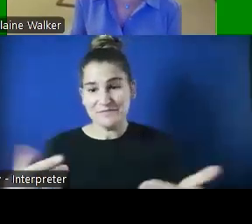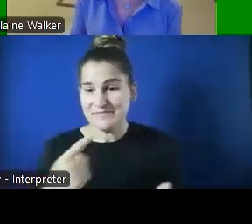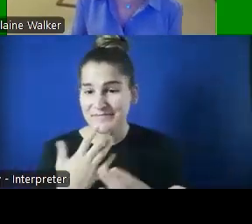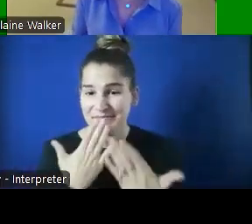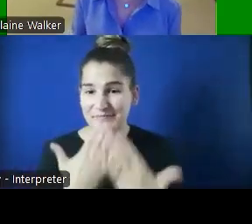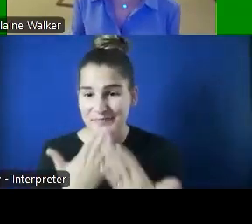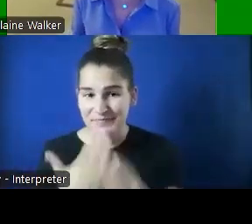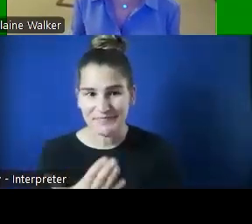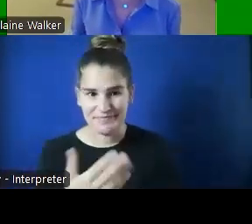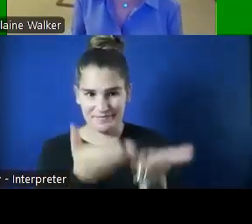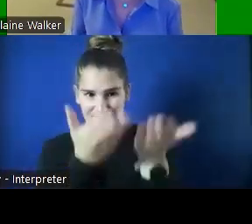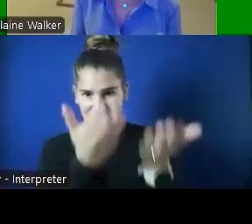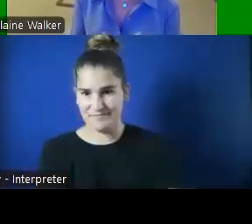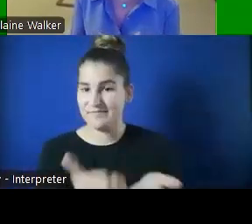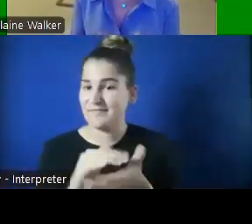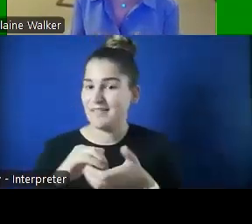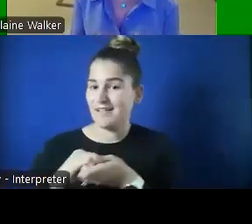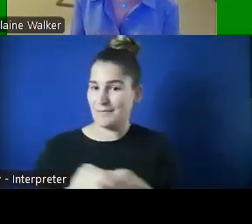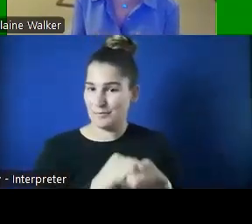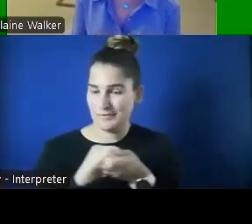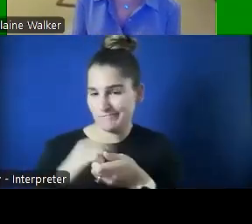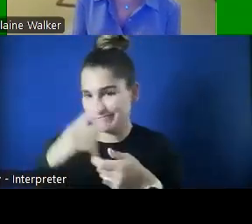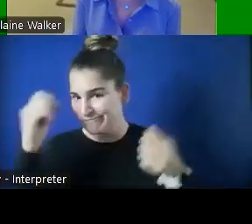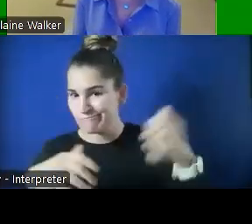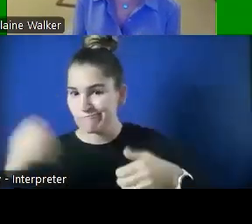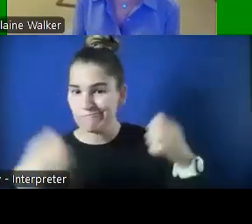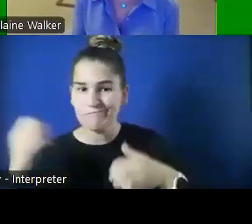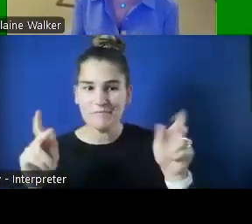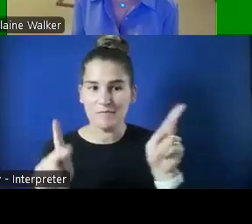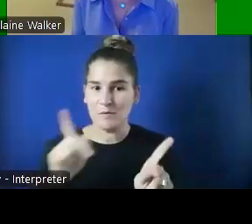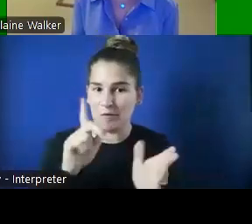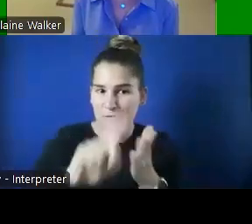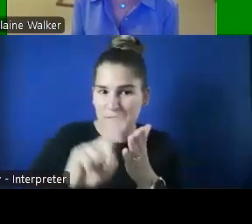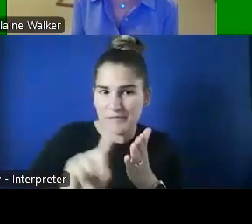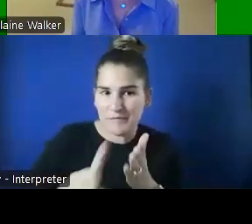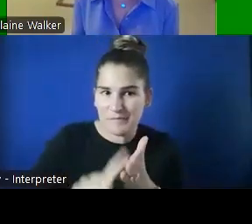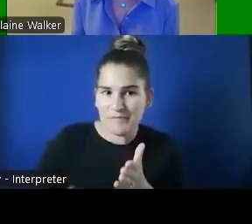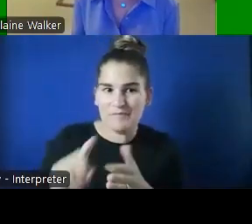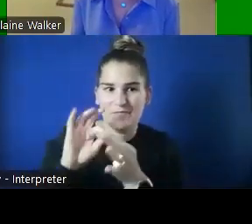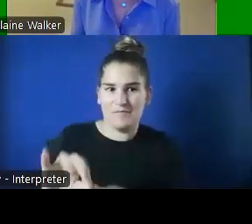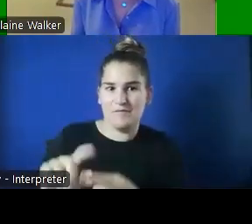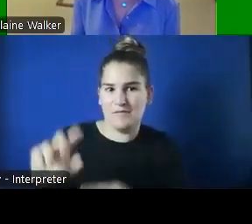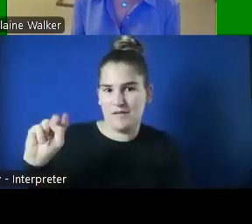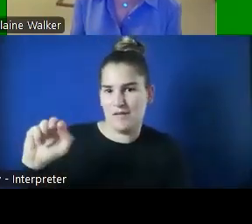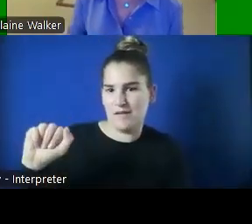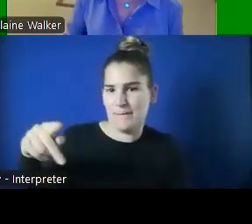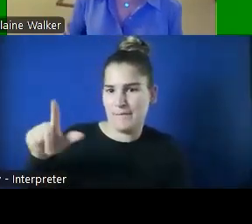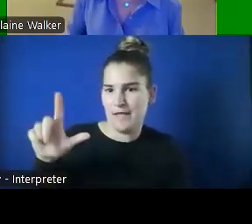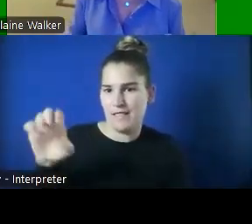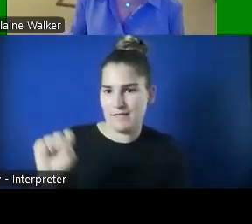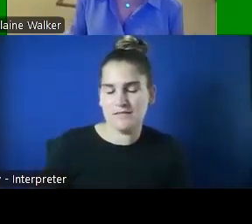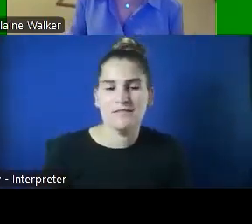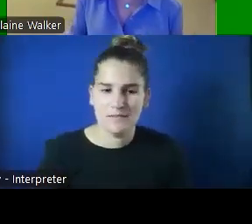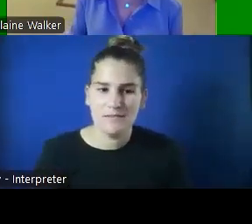the collaboration of all the investigators involved with Naples and all my Emory